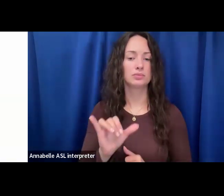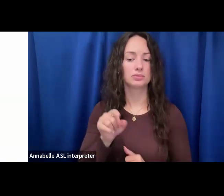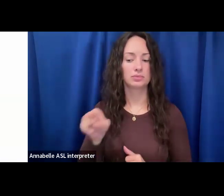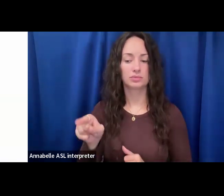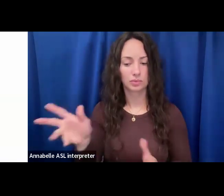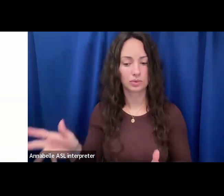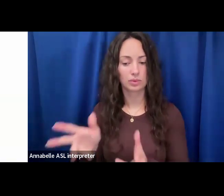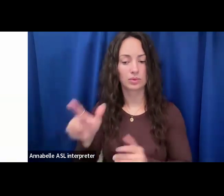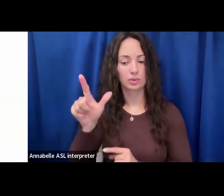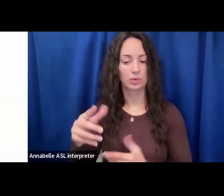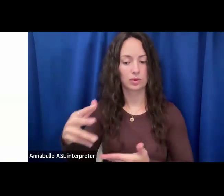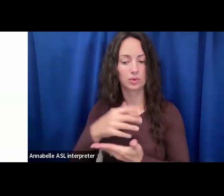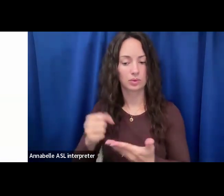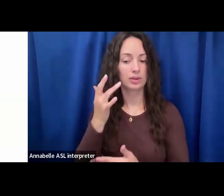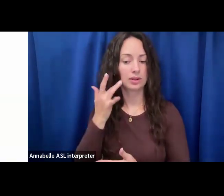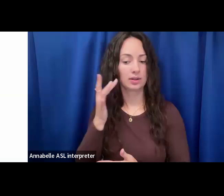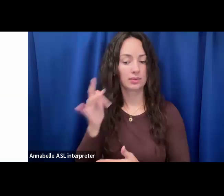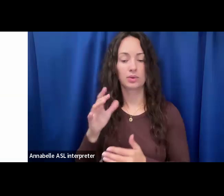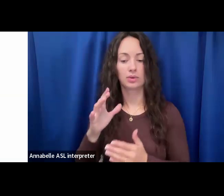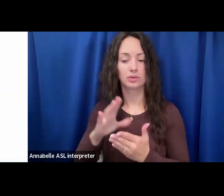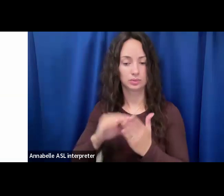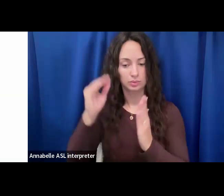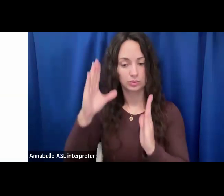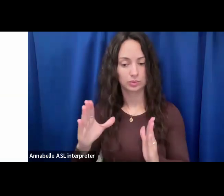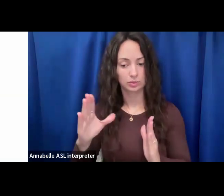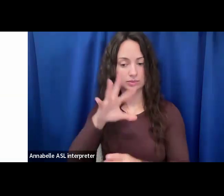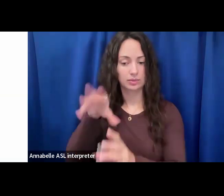to get into graduate school, that is also good. Increasing graduation rates